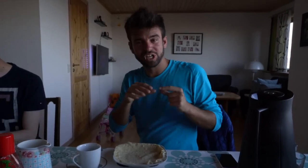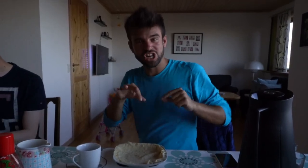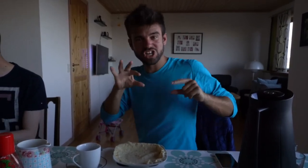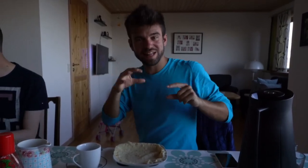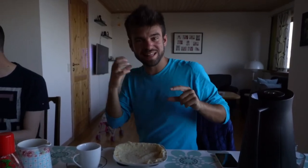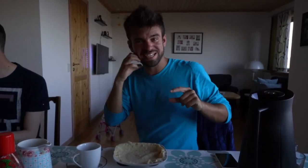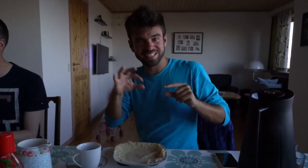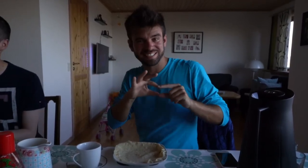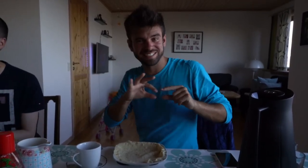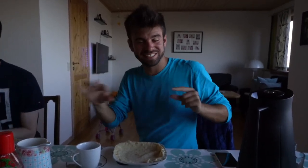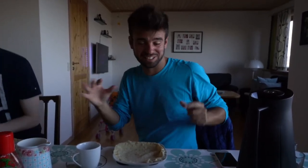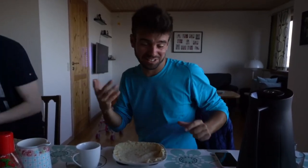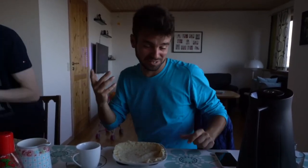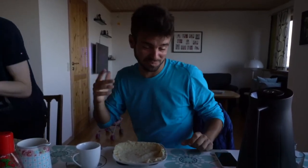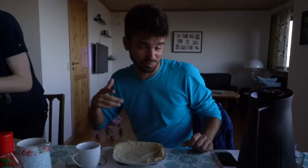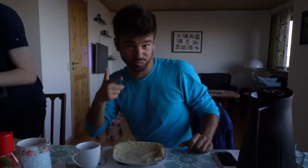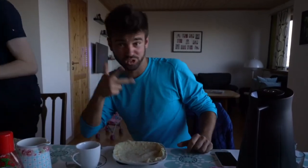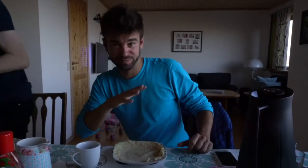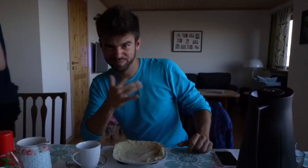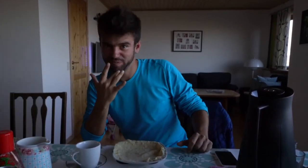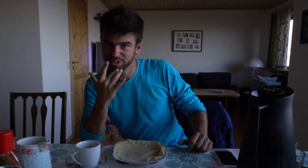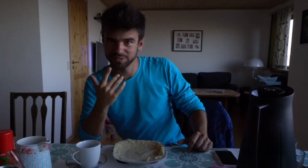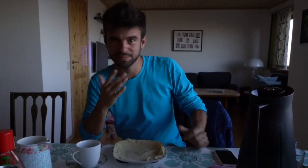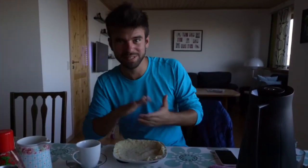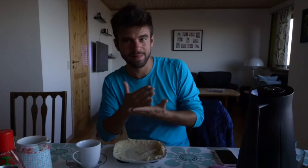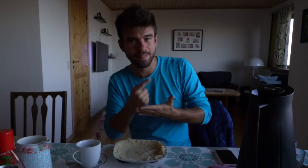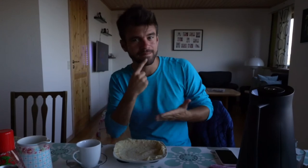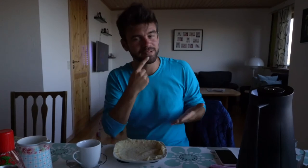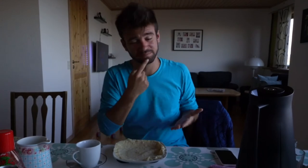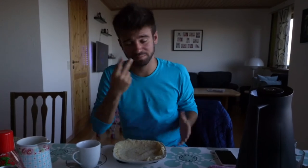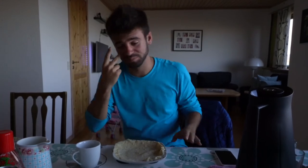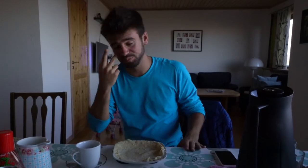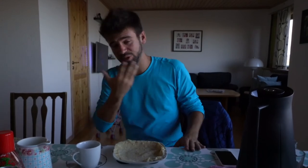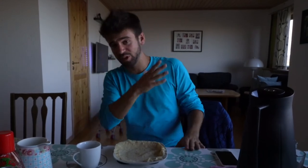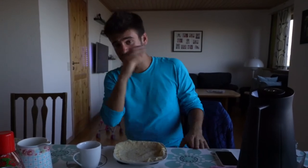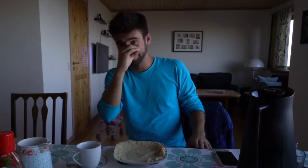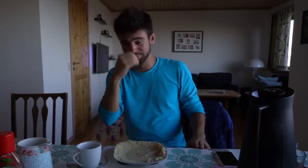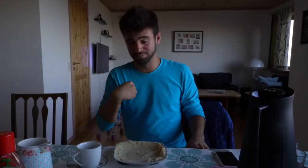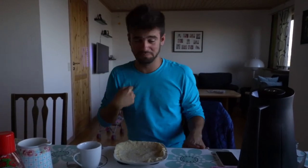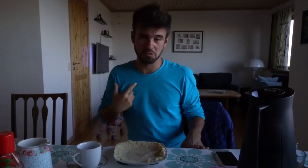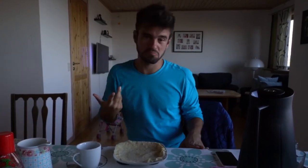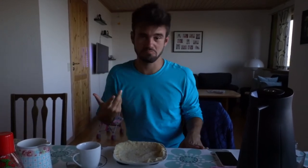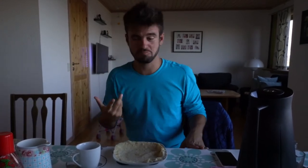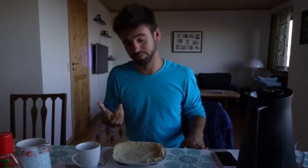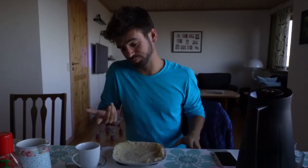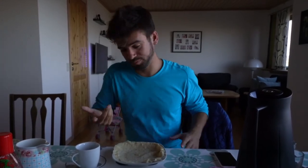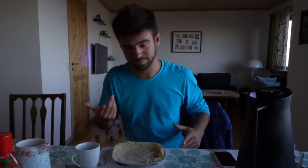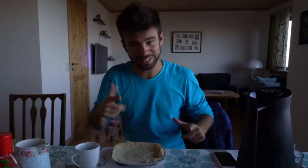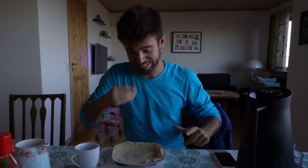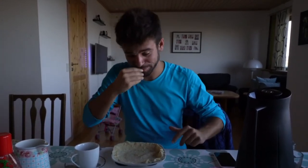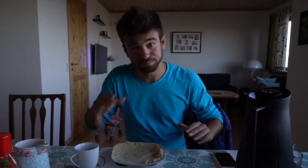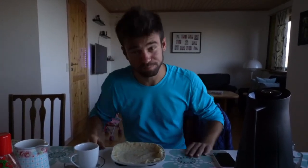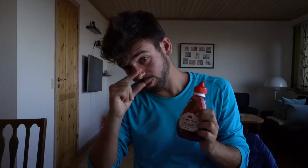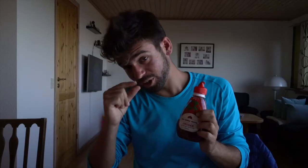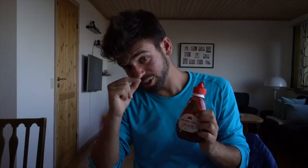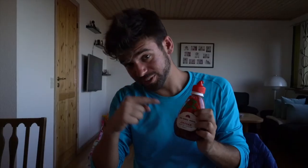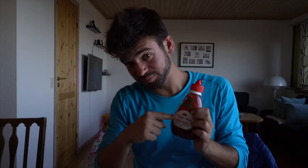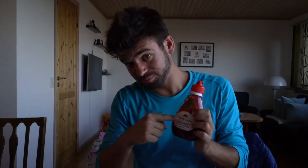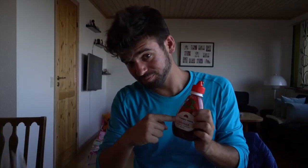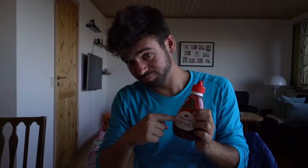Justin loves pancakes, lets see what he thinks. I'm not that crazy over pancakes. so... We'll see.. Lets eat! Strawberry!